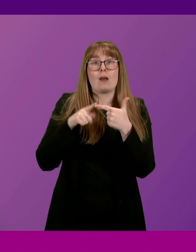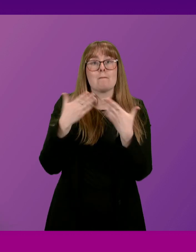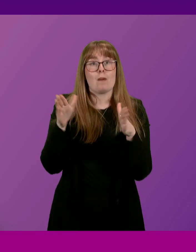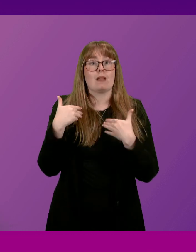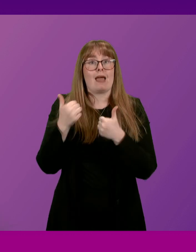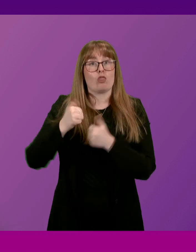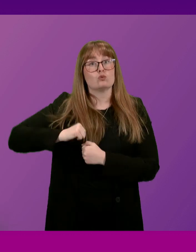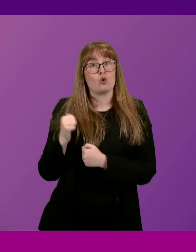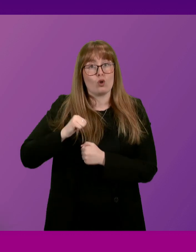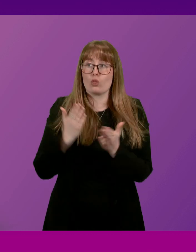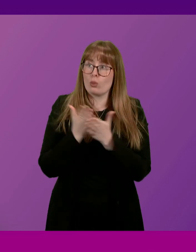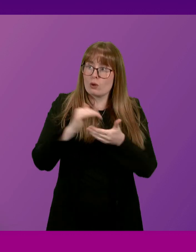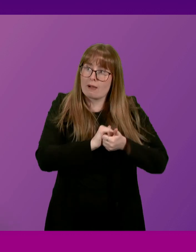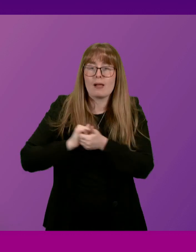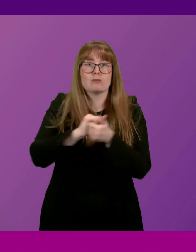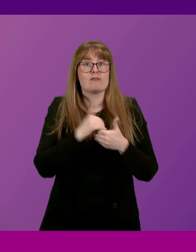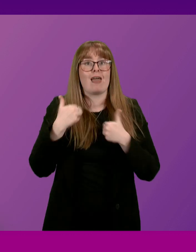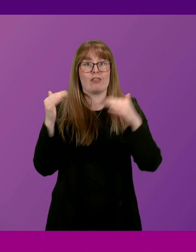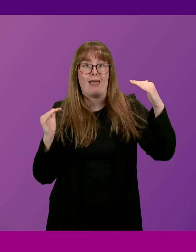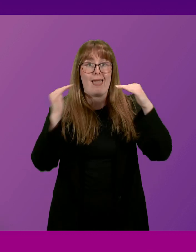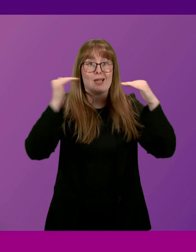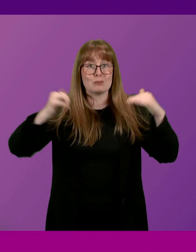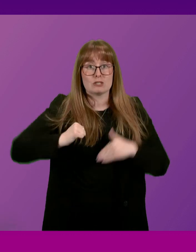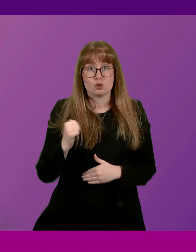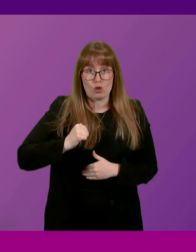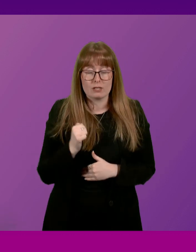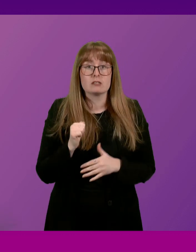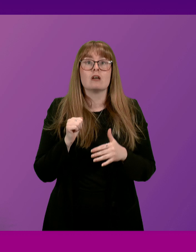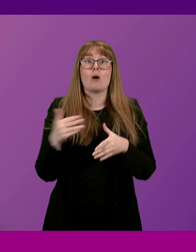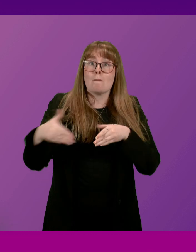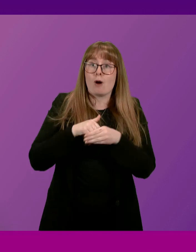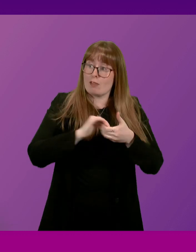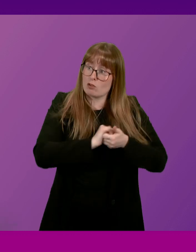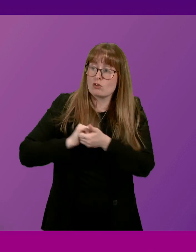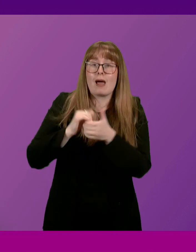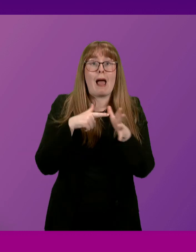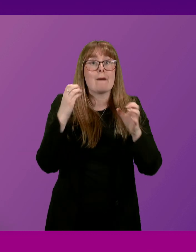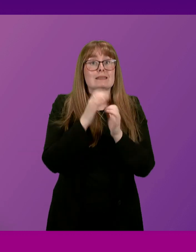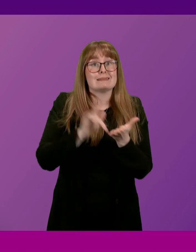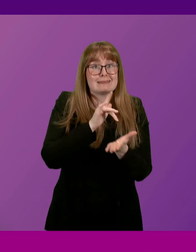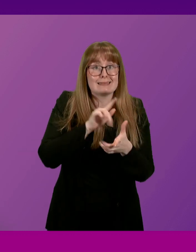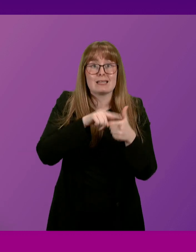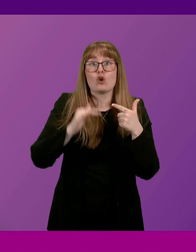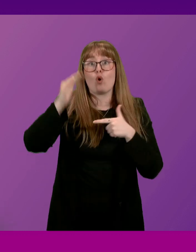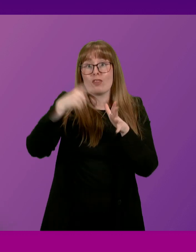through the collaboration for health equity in Scotland. As part of the collaboration, Aberdeen City Council, North Ayrshire Council and South Lanarkshire Council will